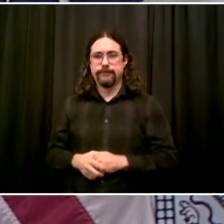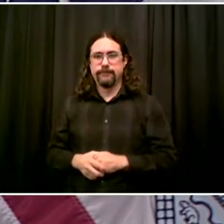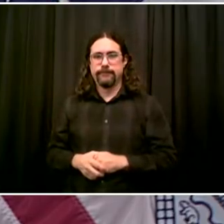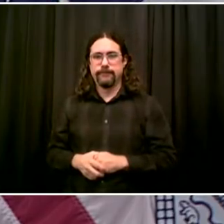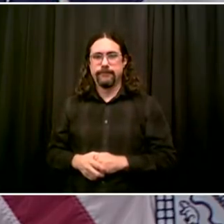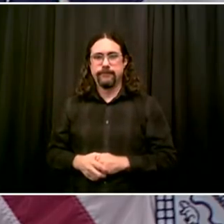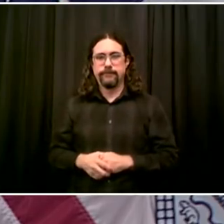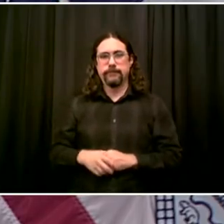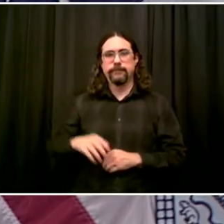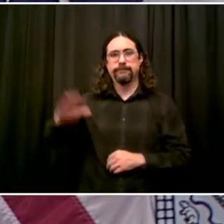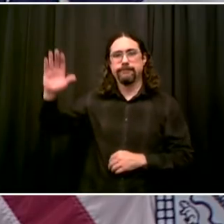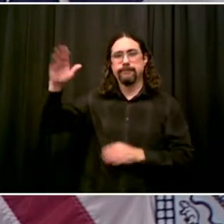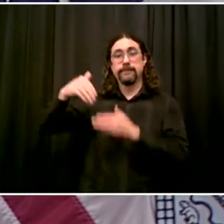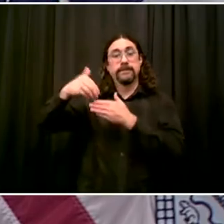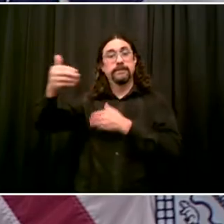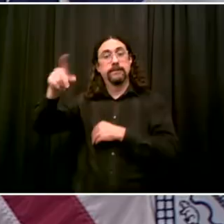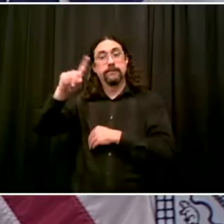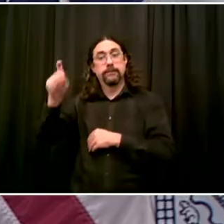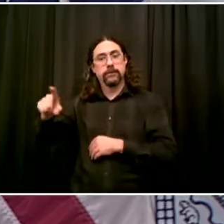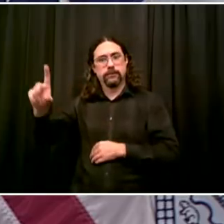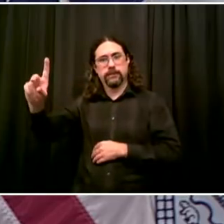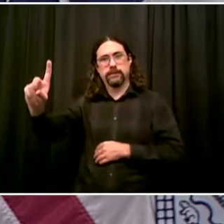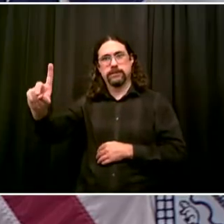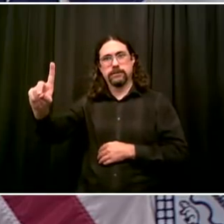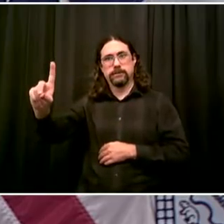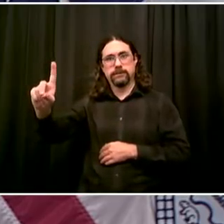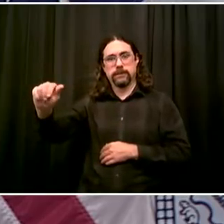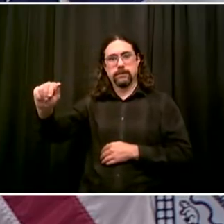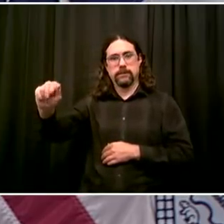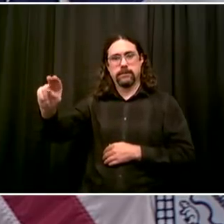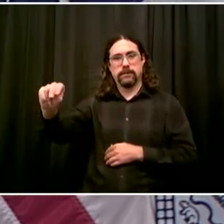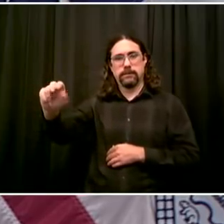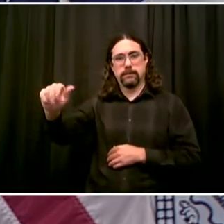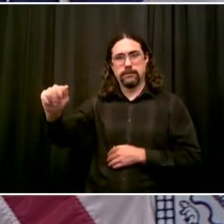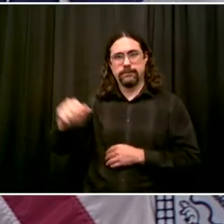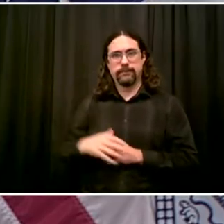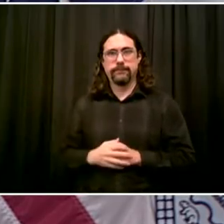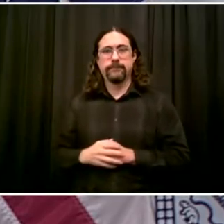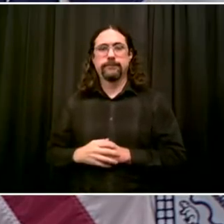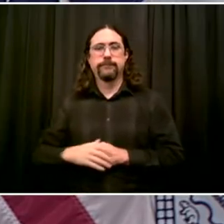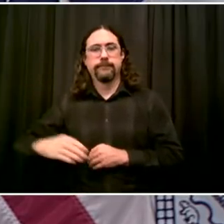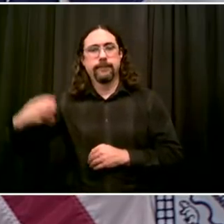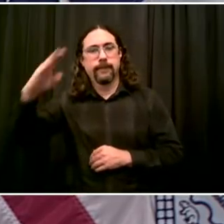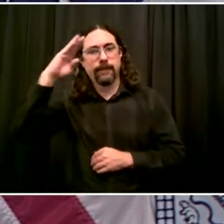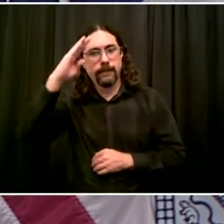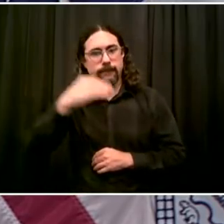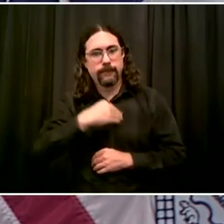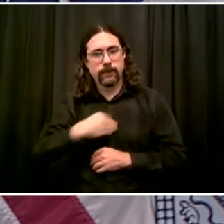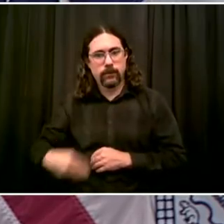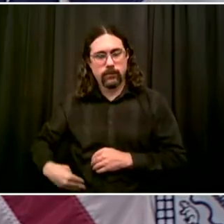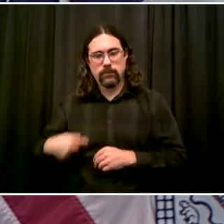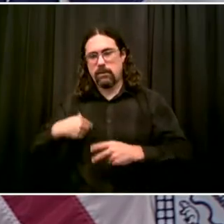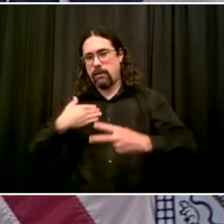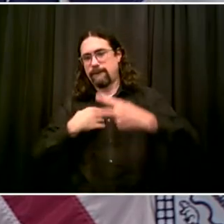DANA FROM A MARITIME.